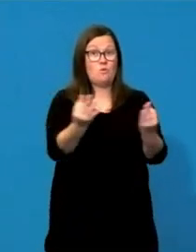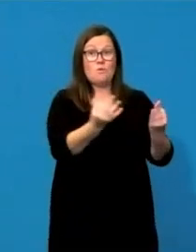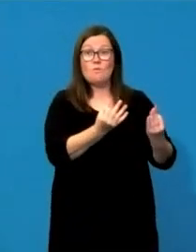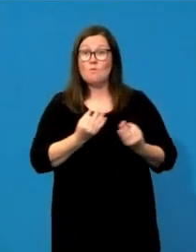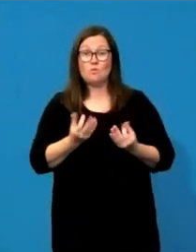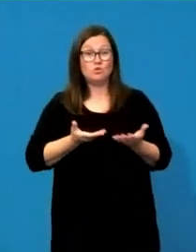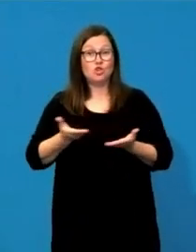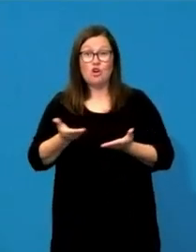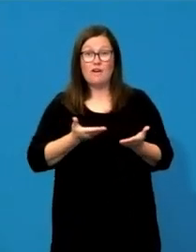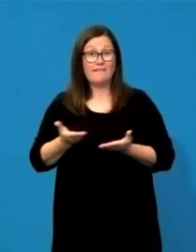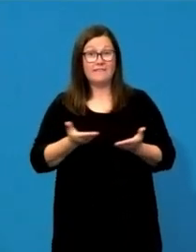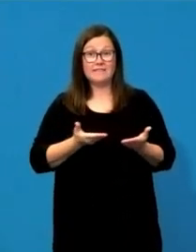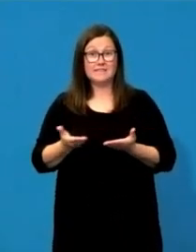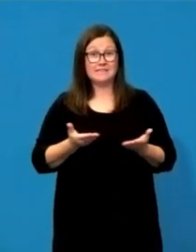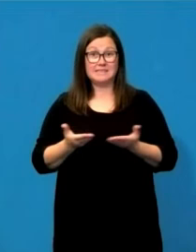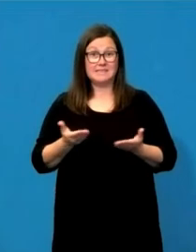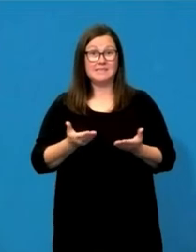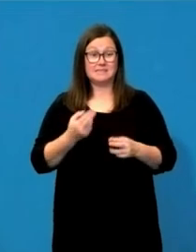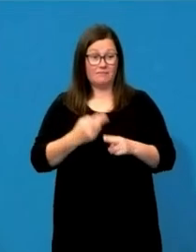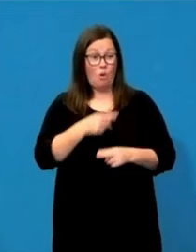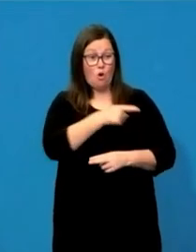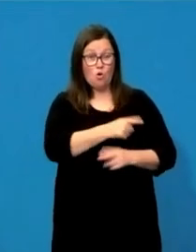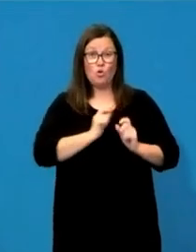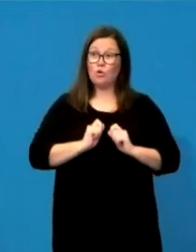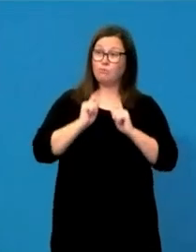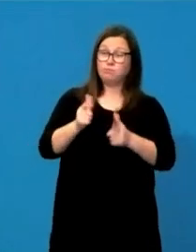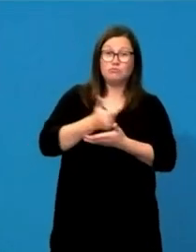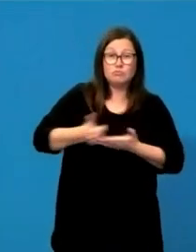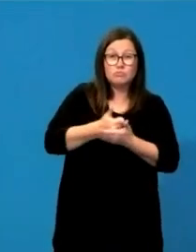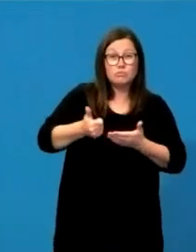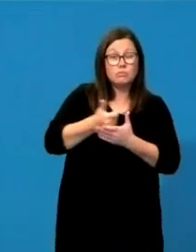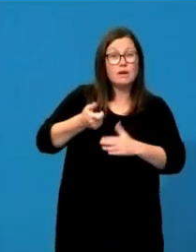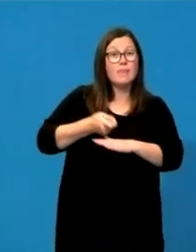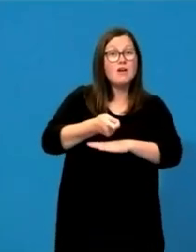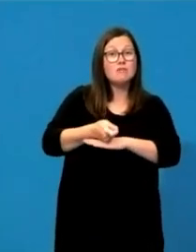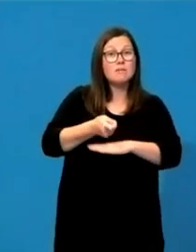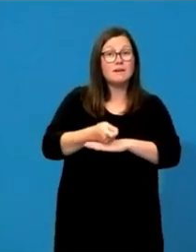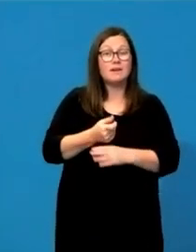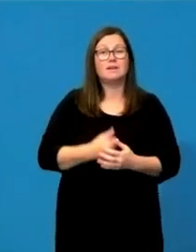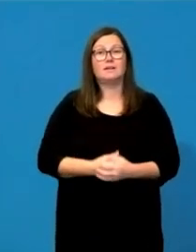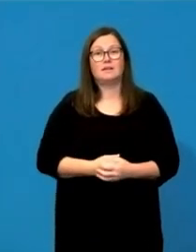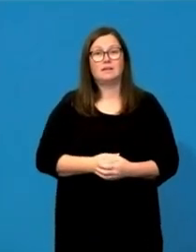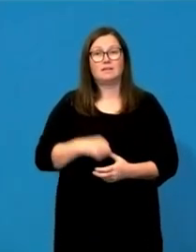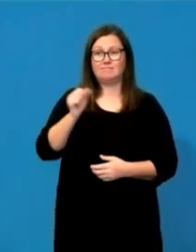undertake that preparation for school? Yeah. They didn't take into consideration of what services were firstly